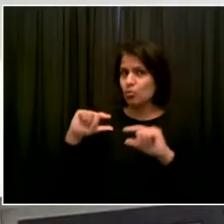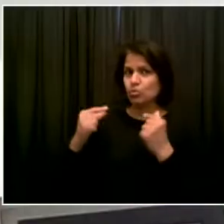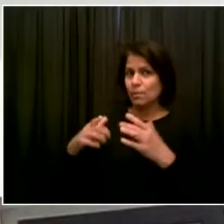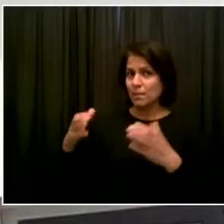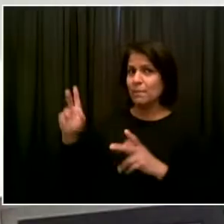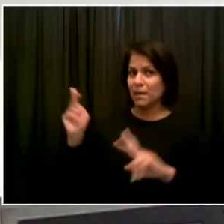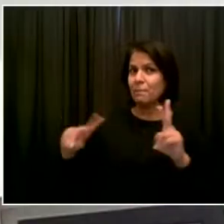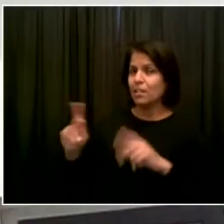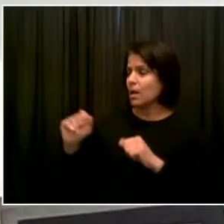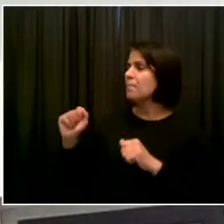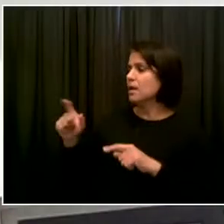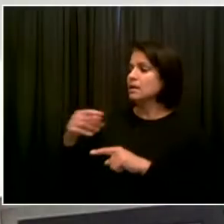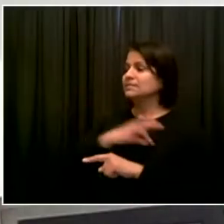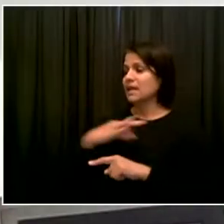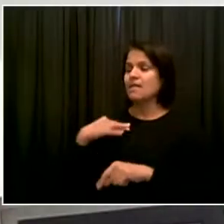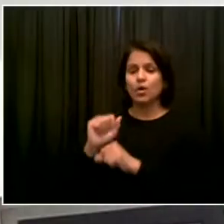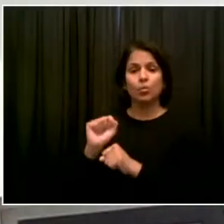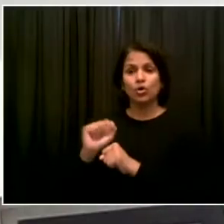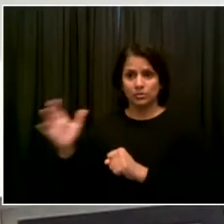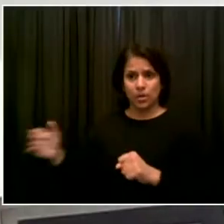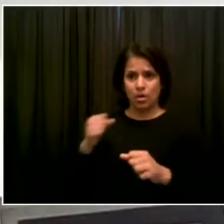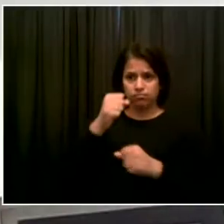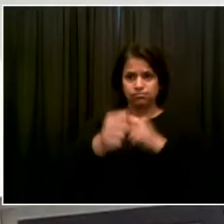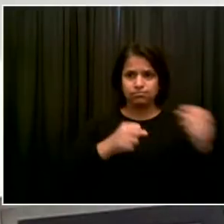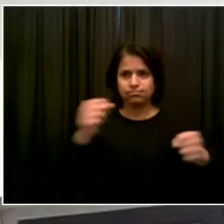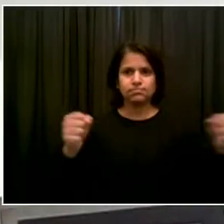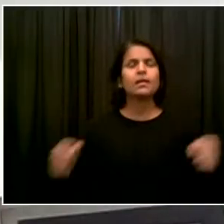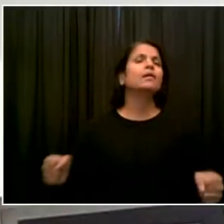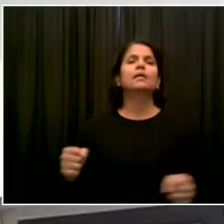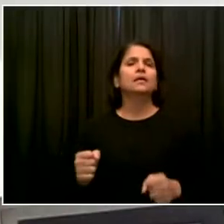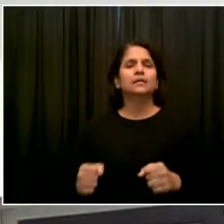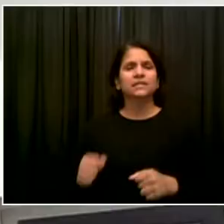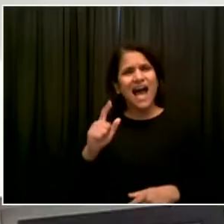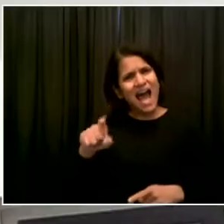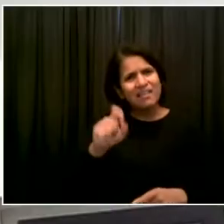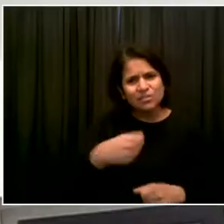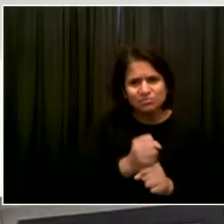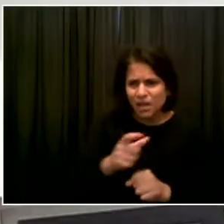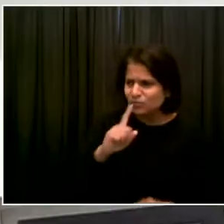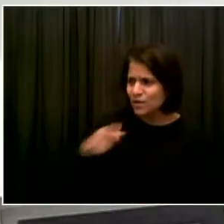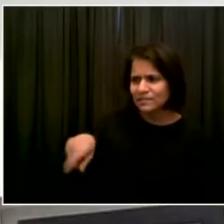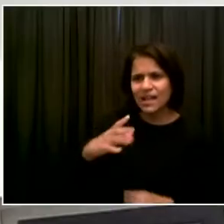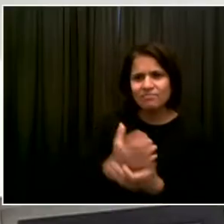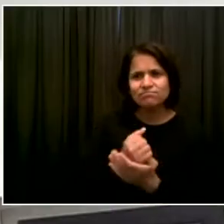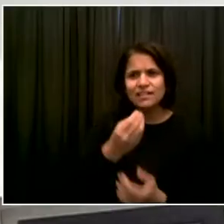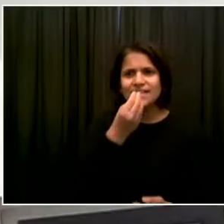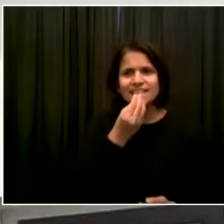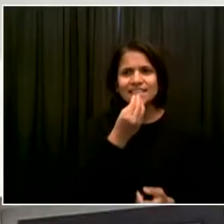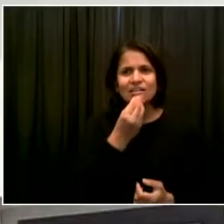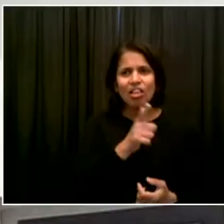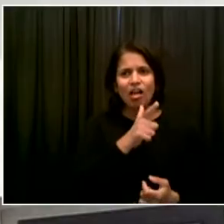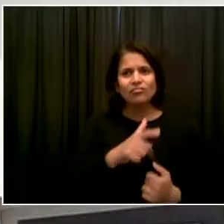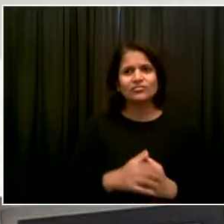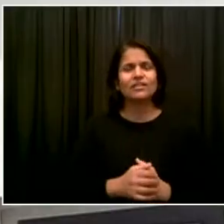CREATED AN EXTRA POOL OF PEOPLE WHOW E CAN SEND TORE PLACE PEOPLE AT LUNCH. PEOPLE DO HAVE TO TAKE A LUNCH